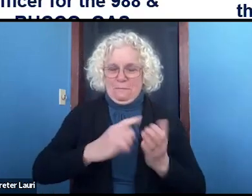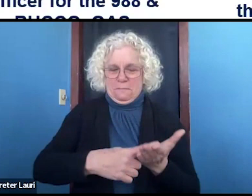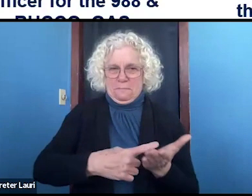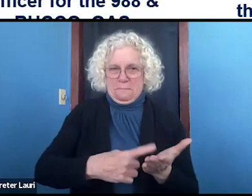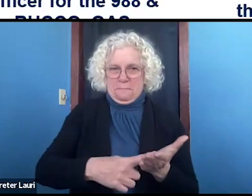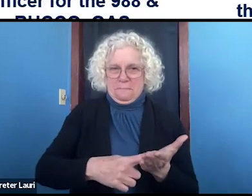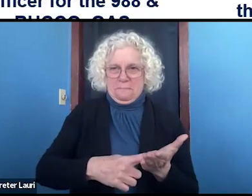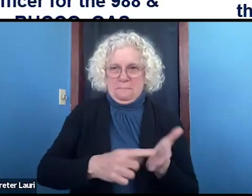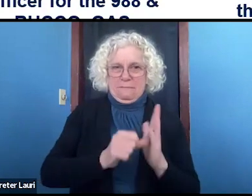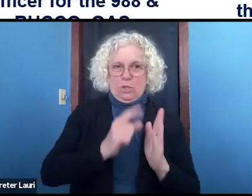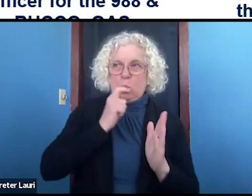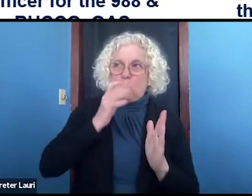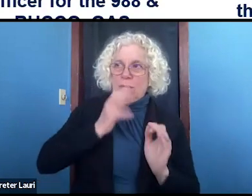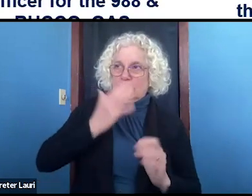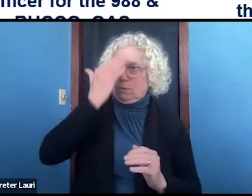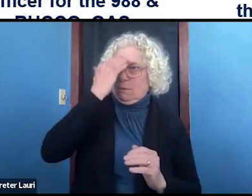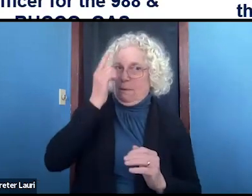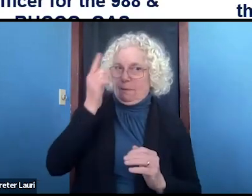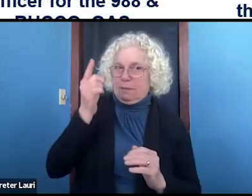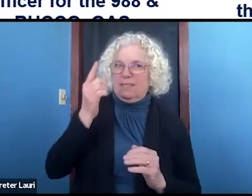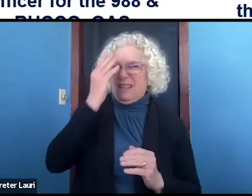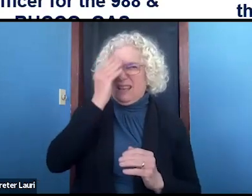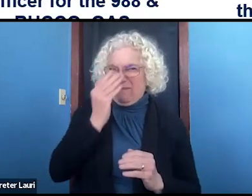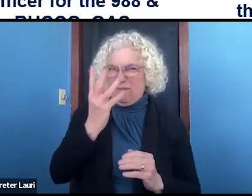and share helpful information, resources and models